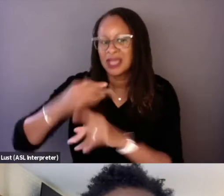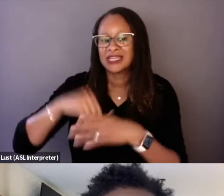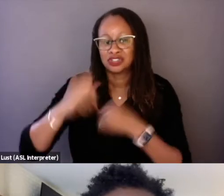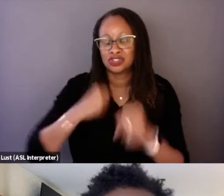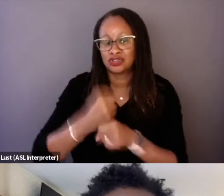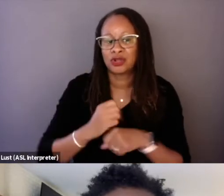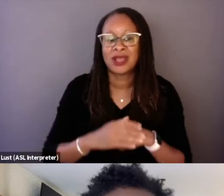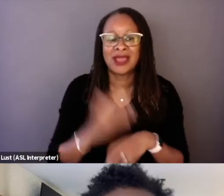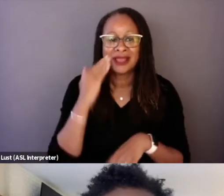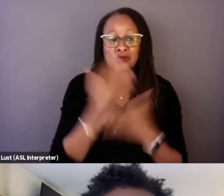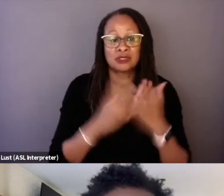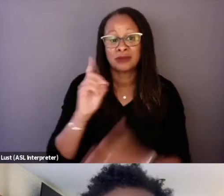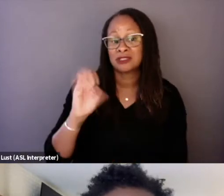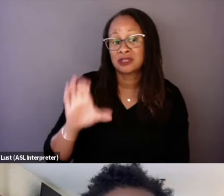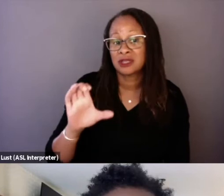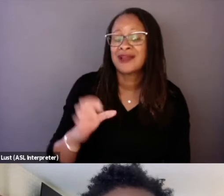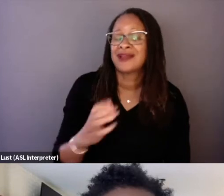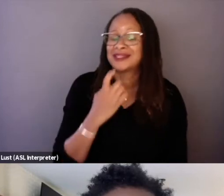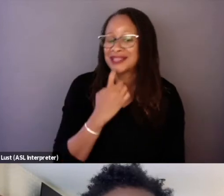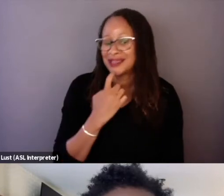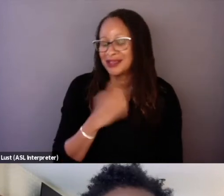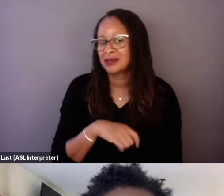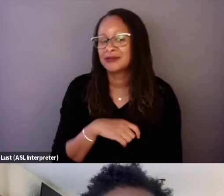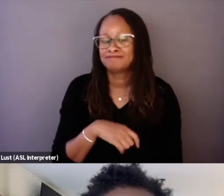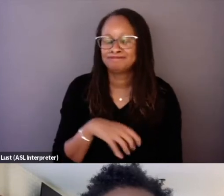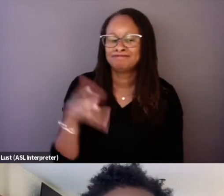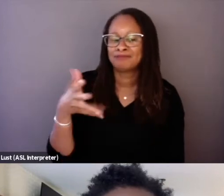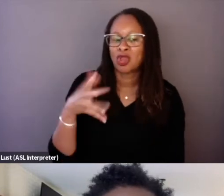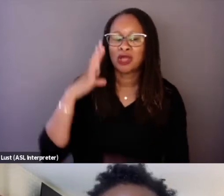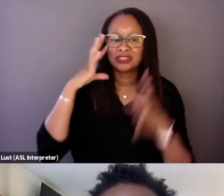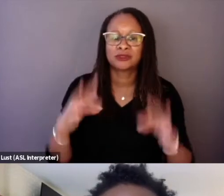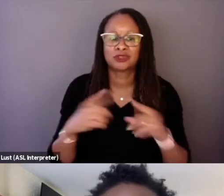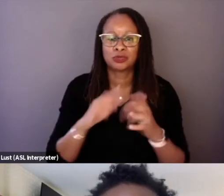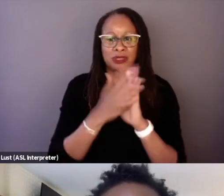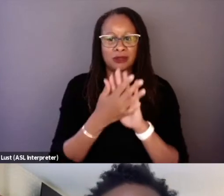I know some documentarians say they're always determined to be objective when they start a project,